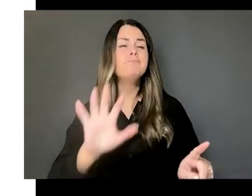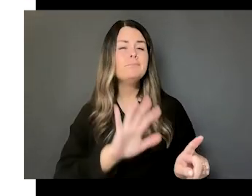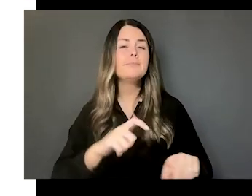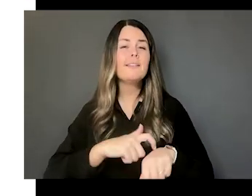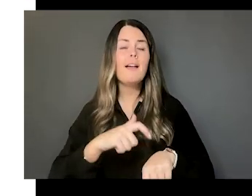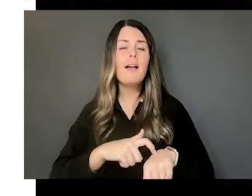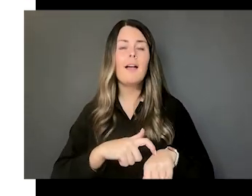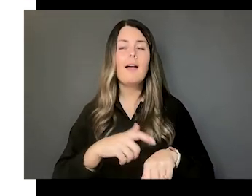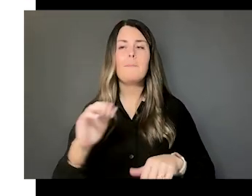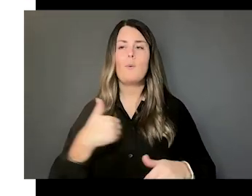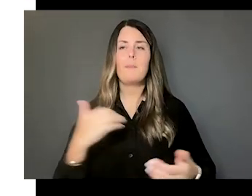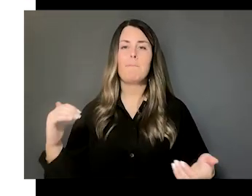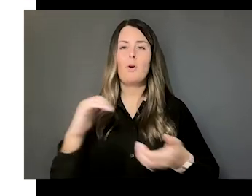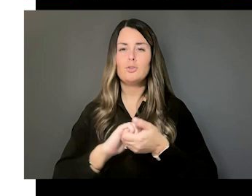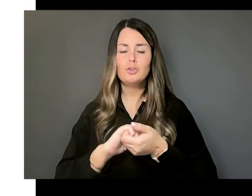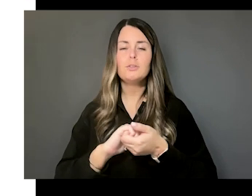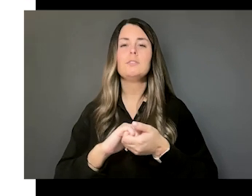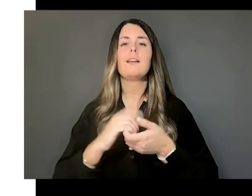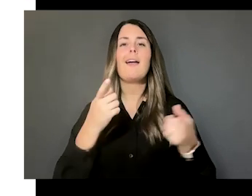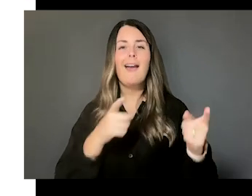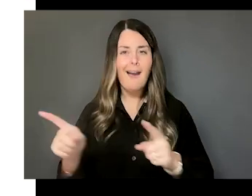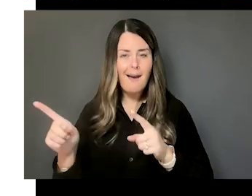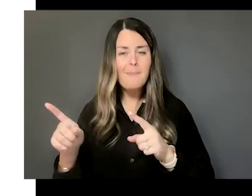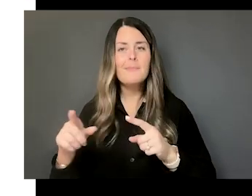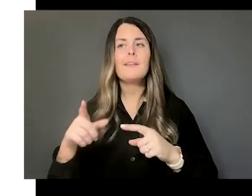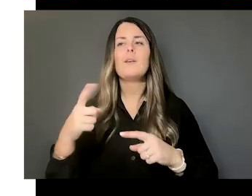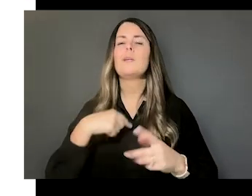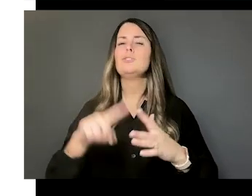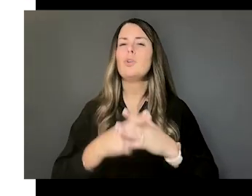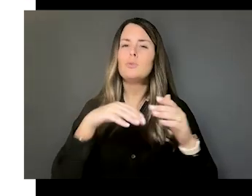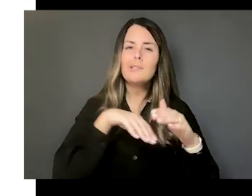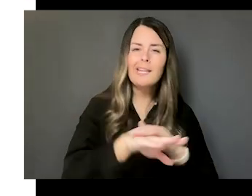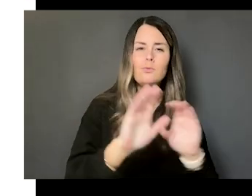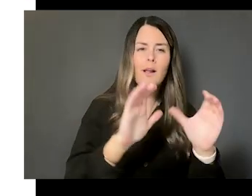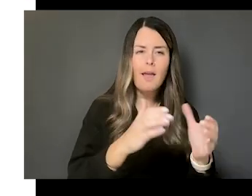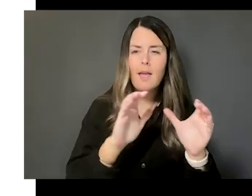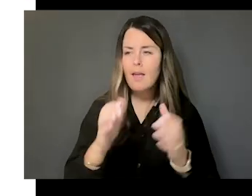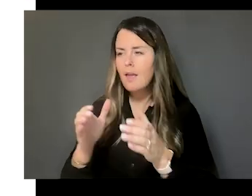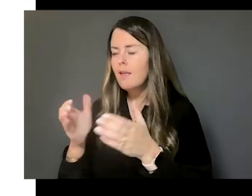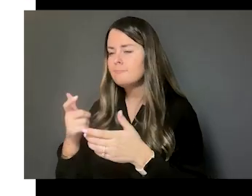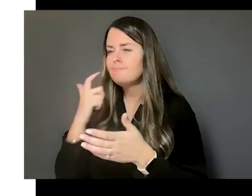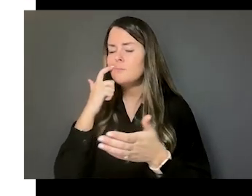our partnership, came about and we started to visit some classrooms and we started to notice,